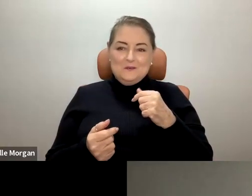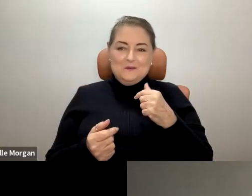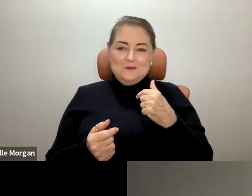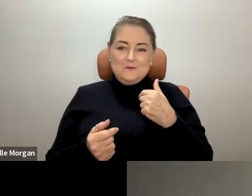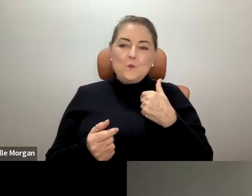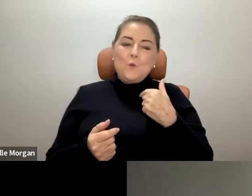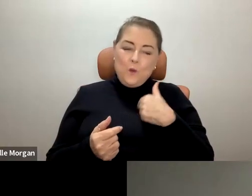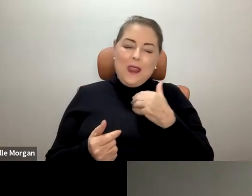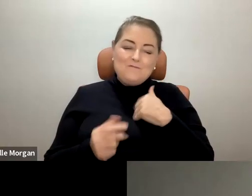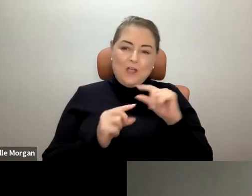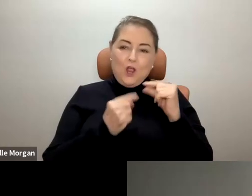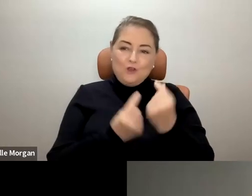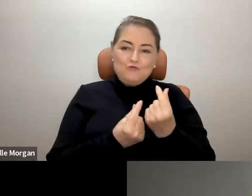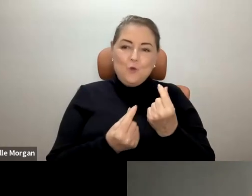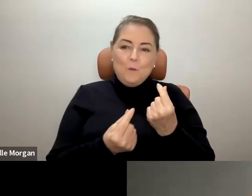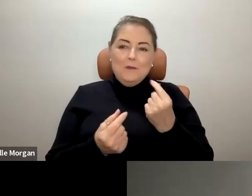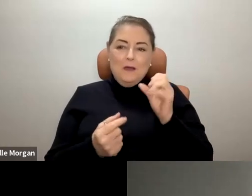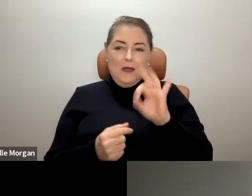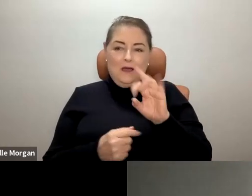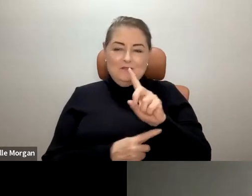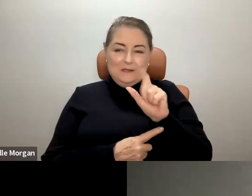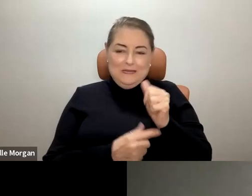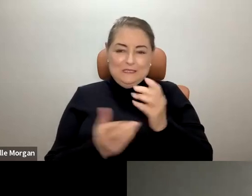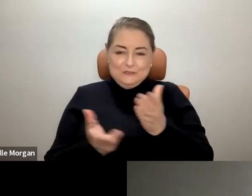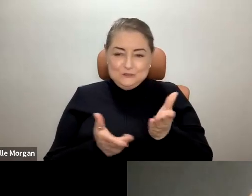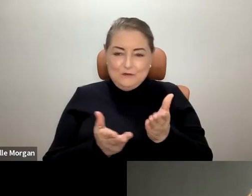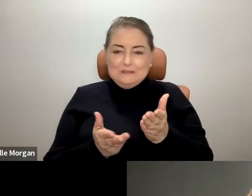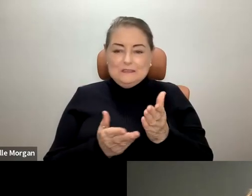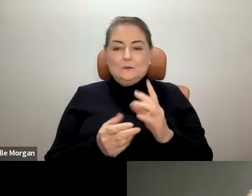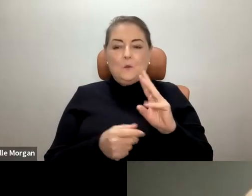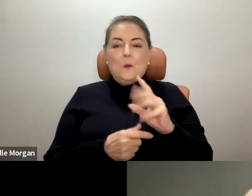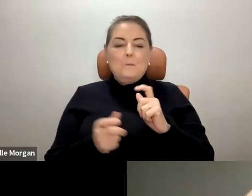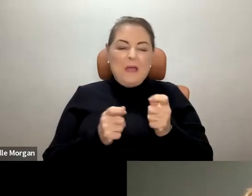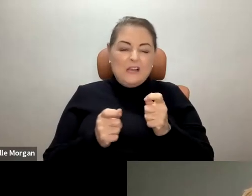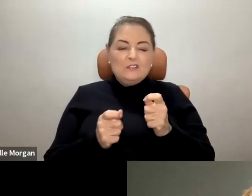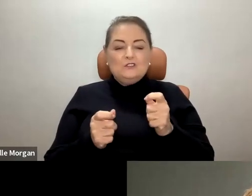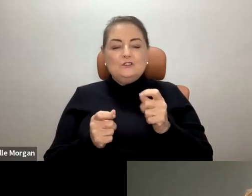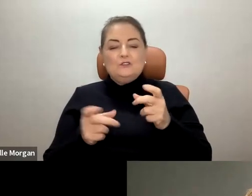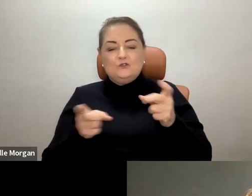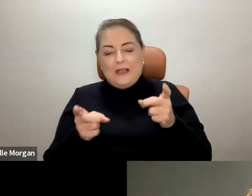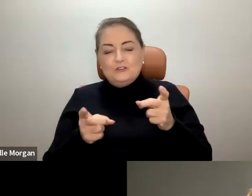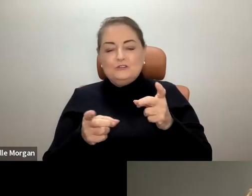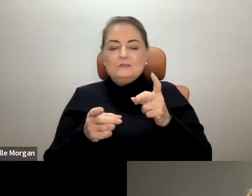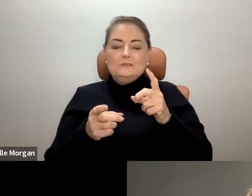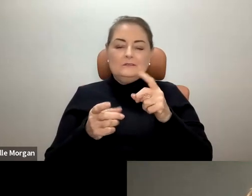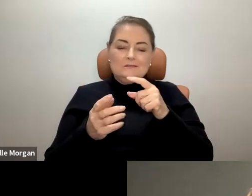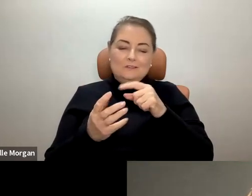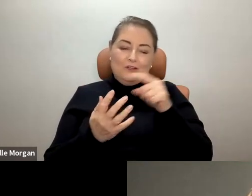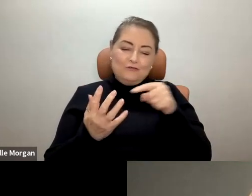group of Disability Services, managers and directors across CUNY. And that's the type of thing that we want to take to,